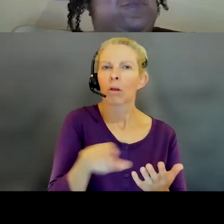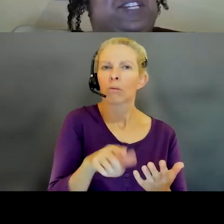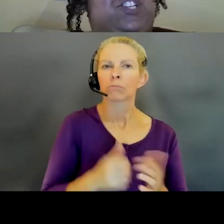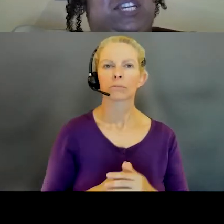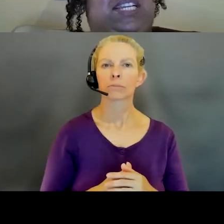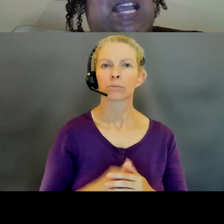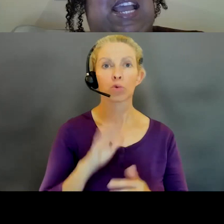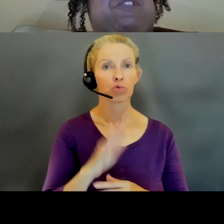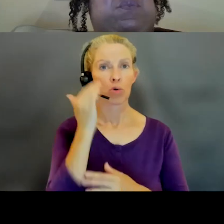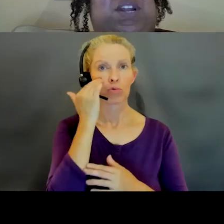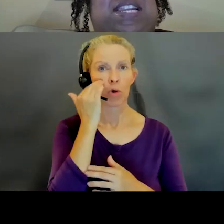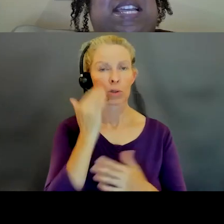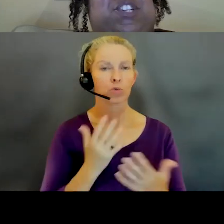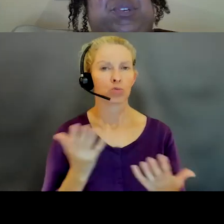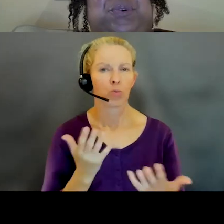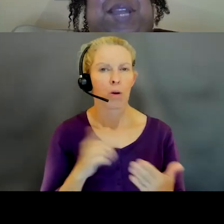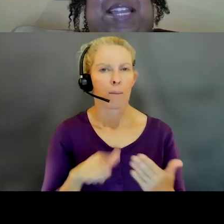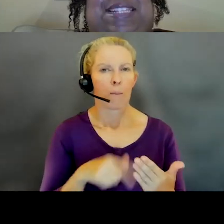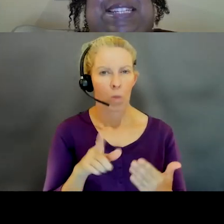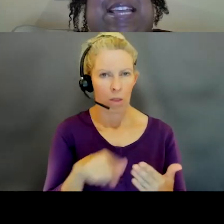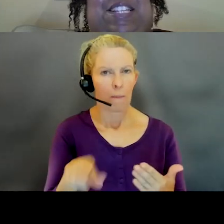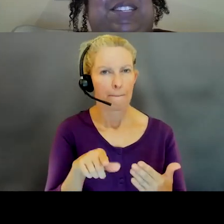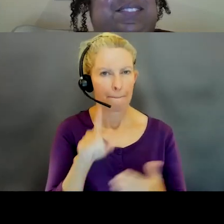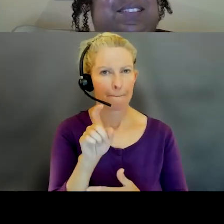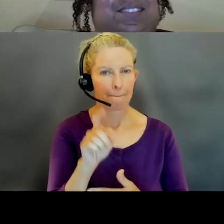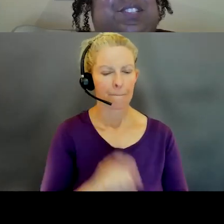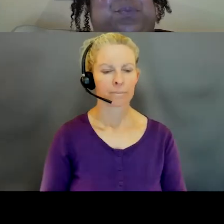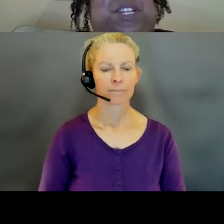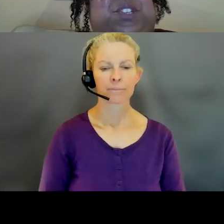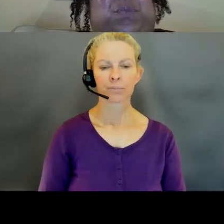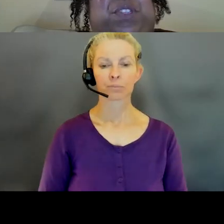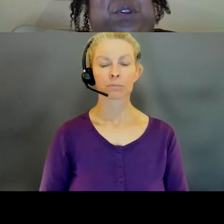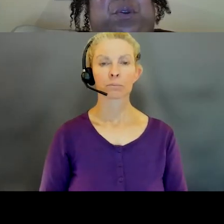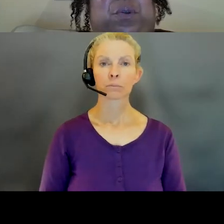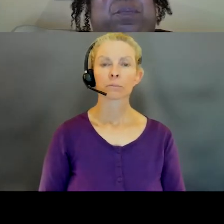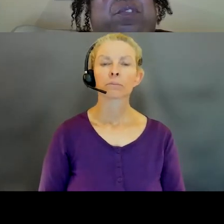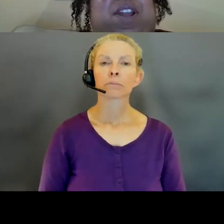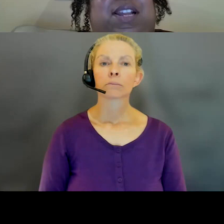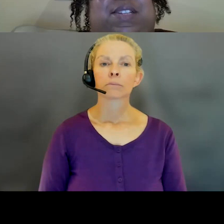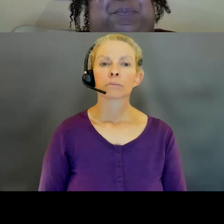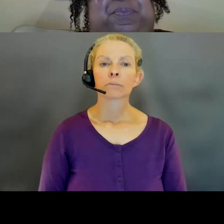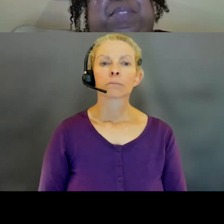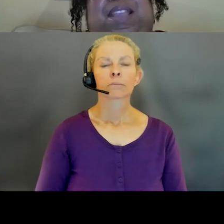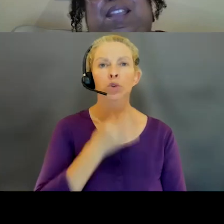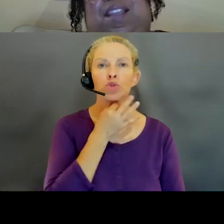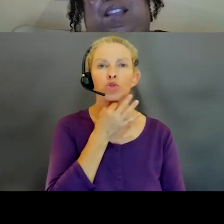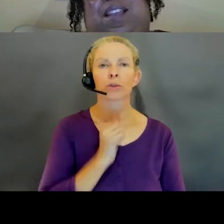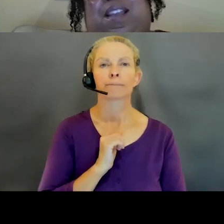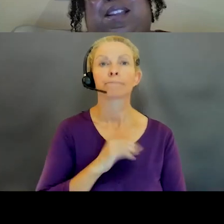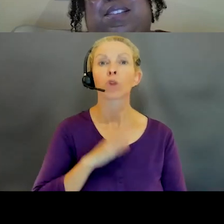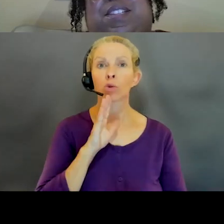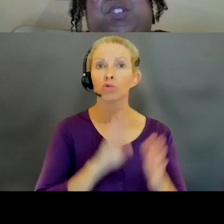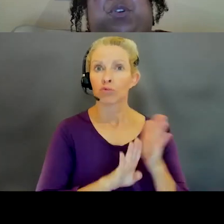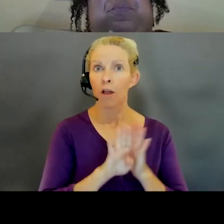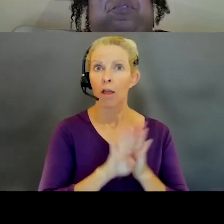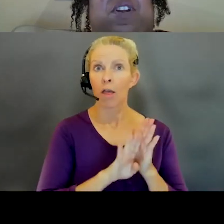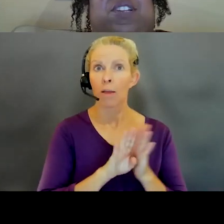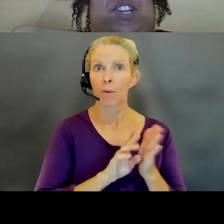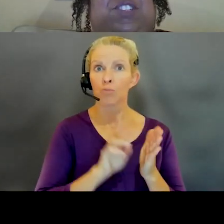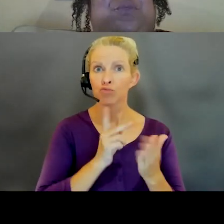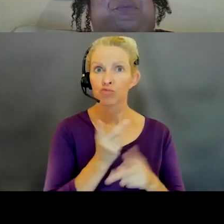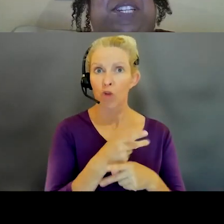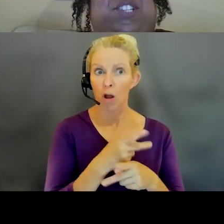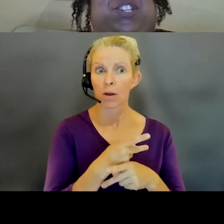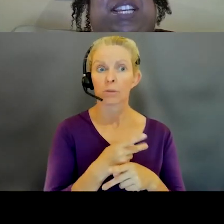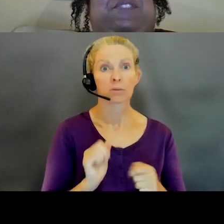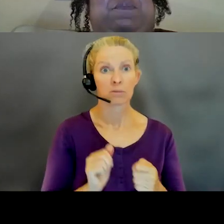reaching everyone that you intend to reach with your product? Does your project to reach even